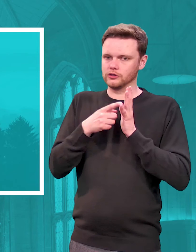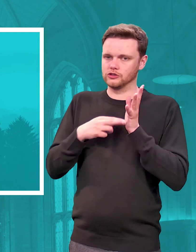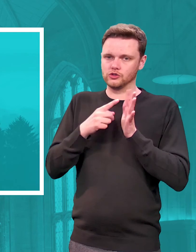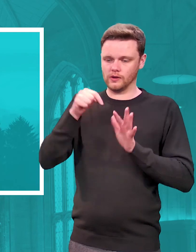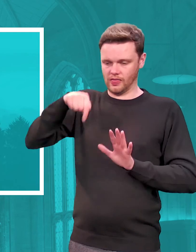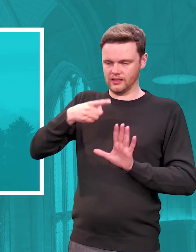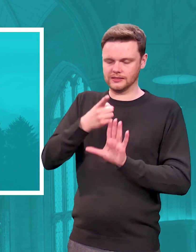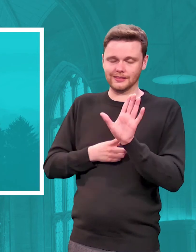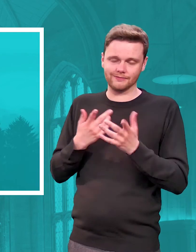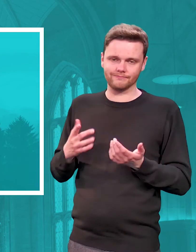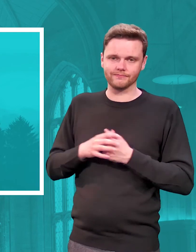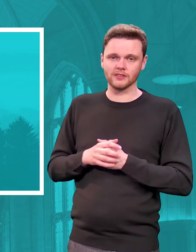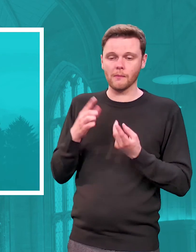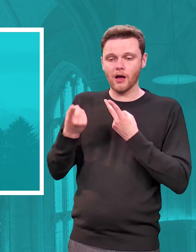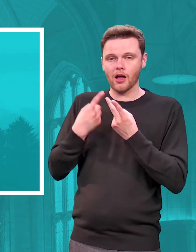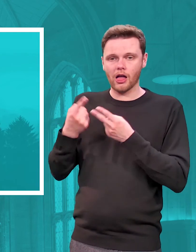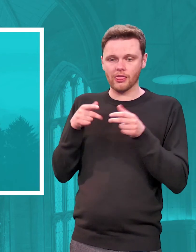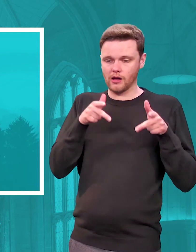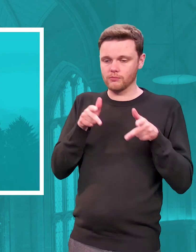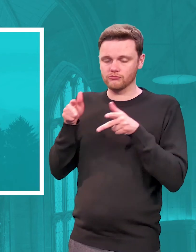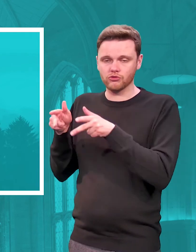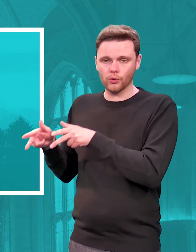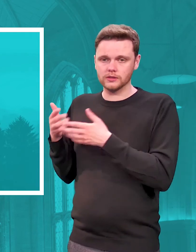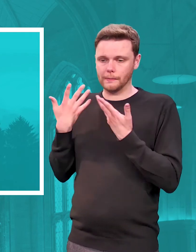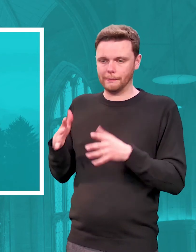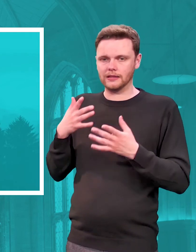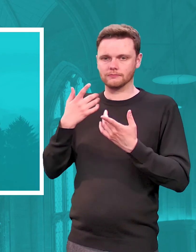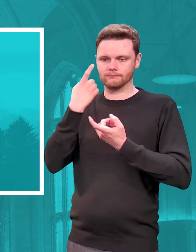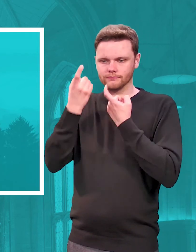Some alternative approaches are being outlined in section nine